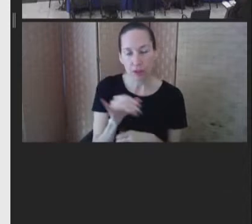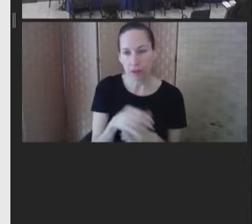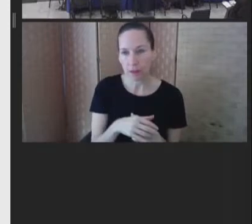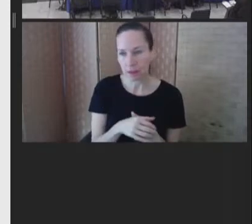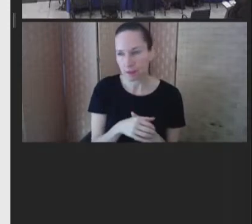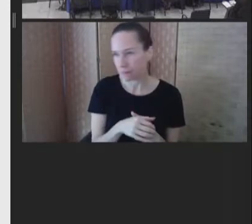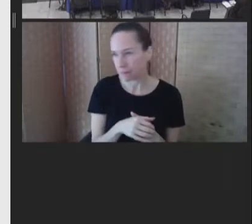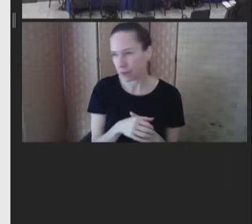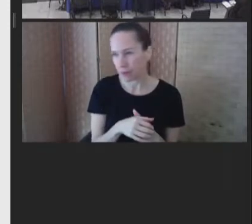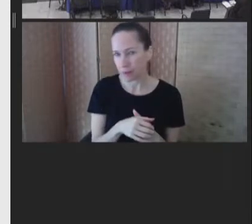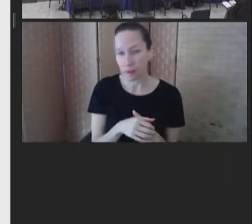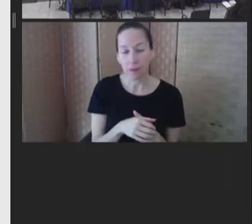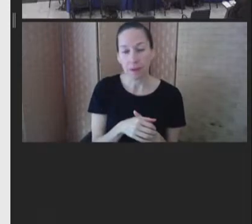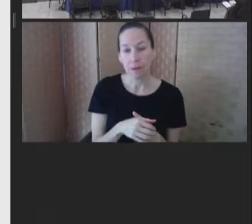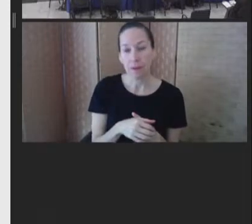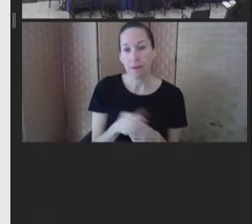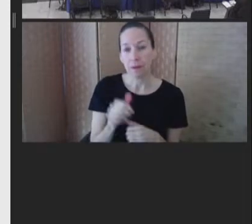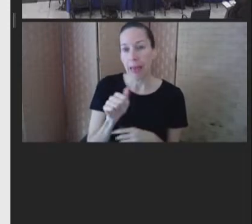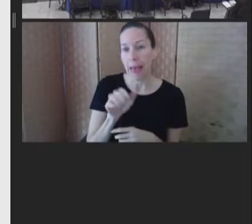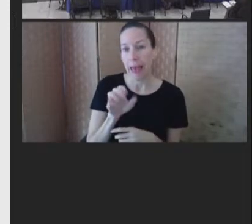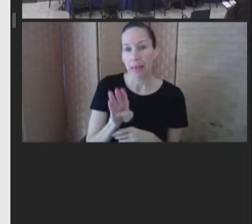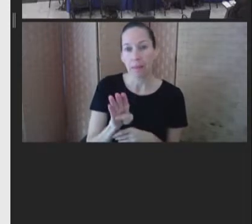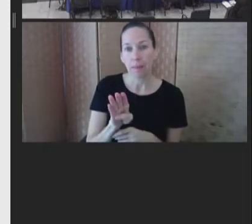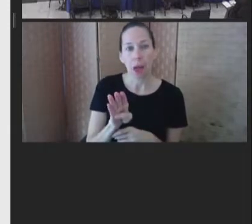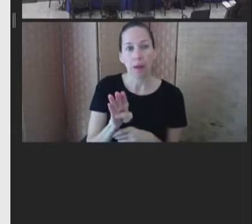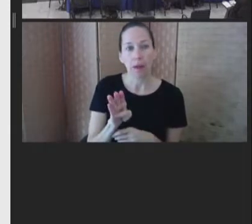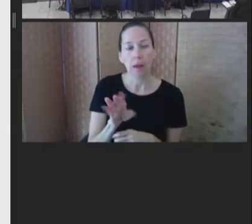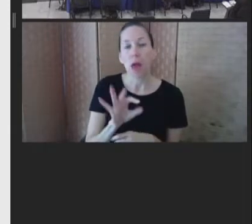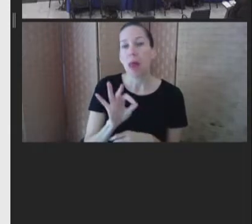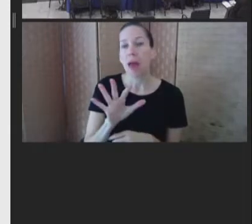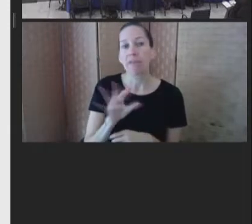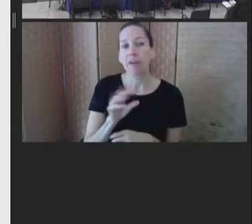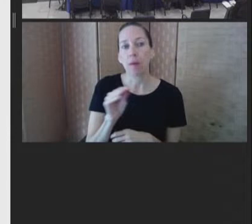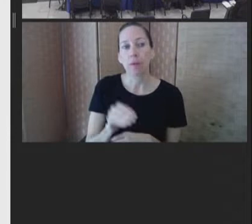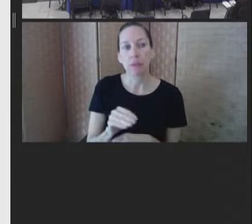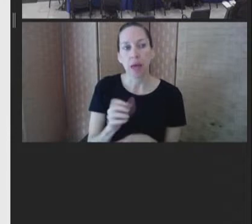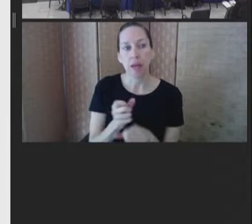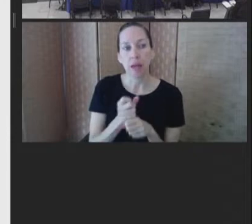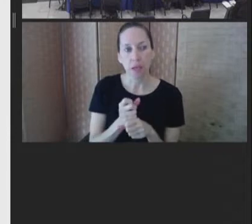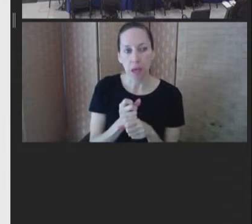or antibody, and 95 percent had actually received mRNA products prior to study enrollment.